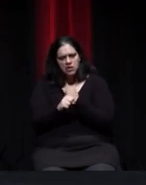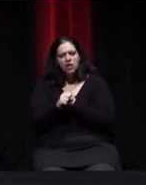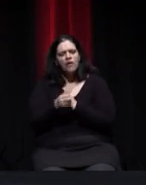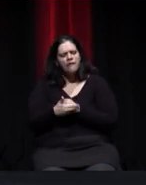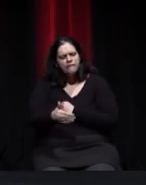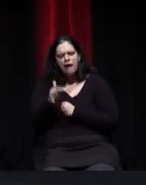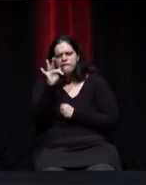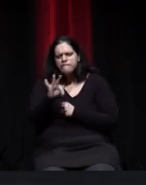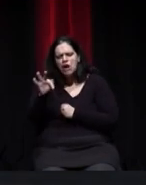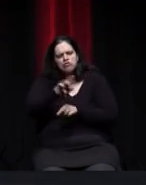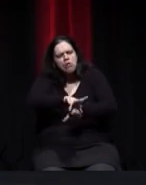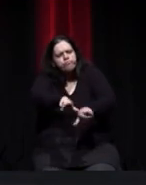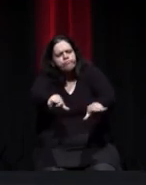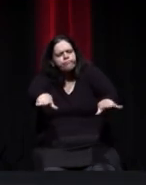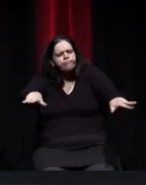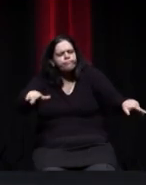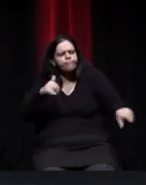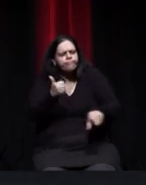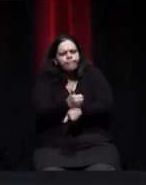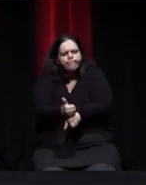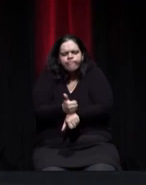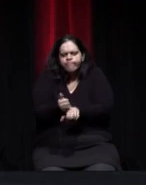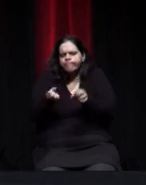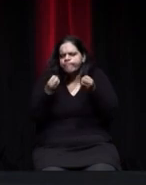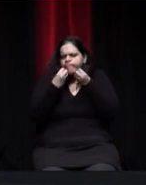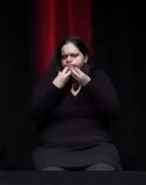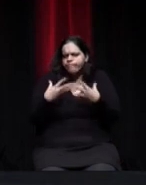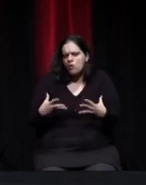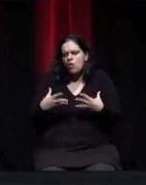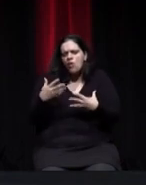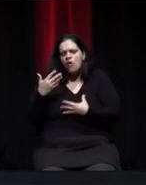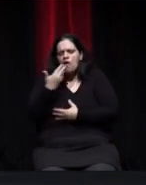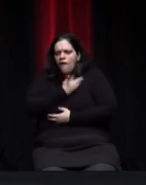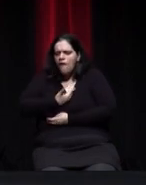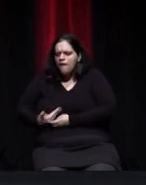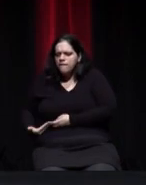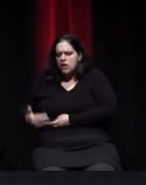This doesn't have to be done by the federal ones, the state ones.